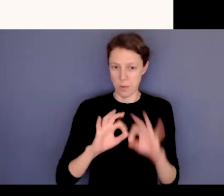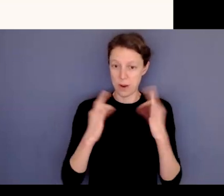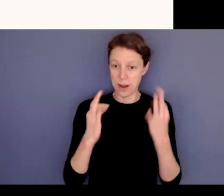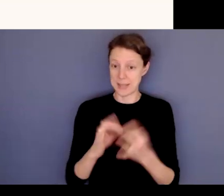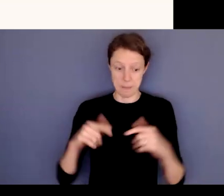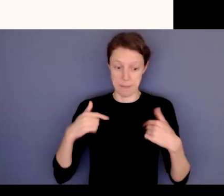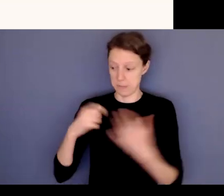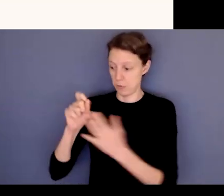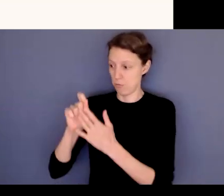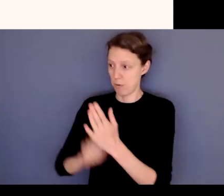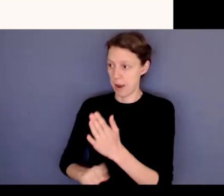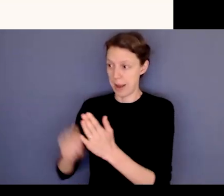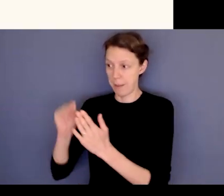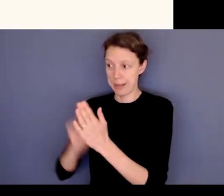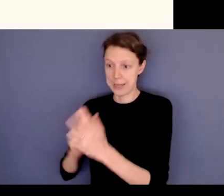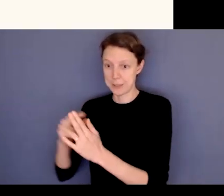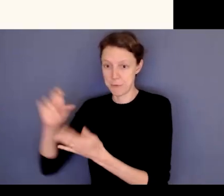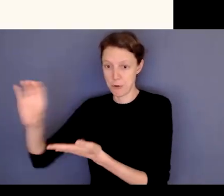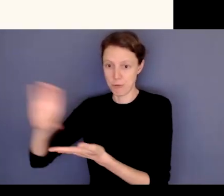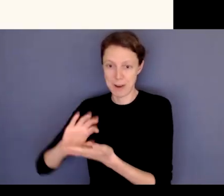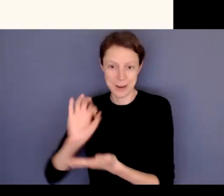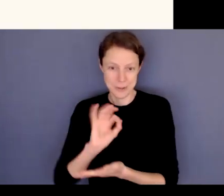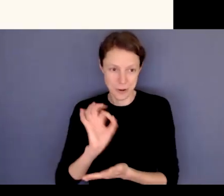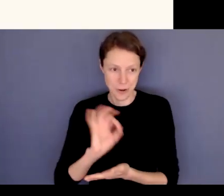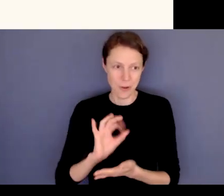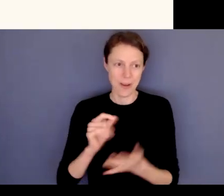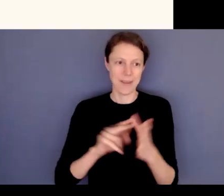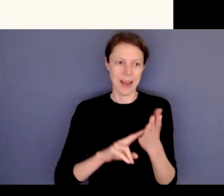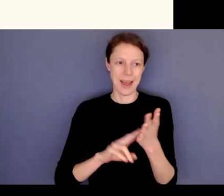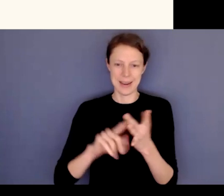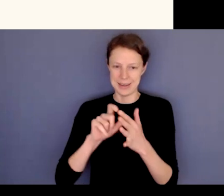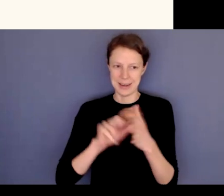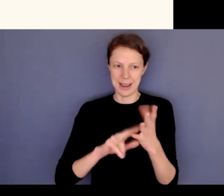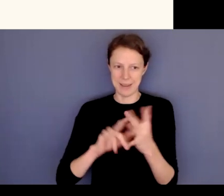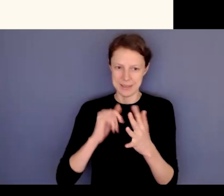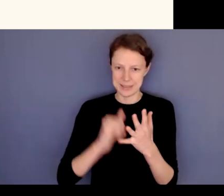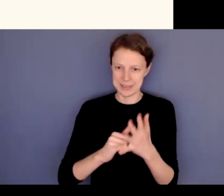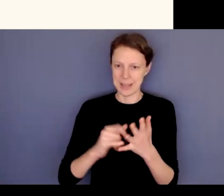get the initial VLF Grant. That was Annie Davis and Rita Seumanutafa. I kind of came in at the point at which our